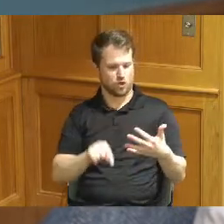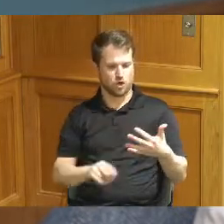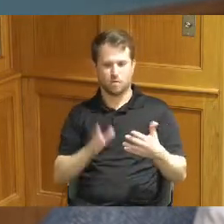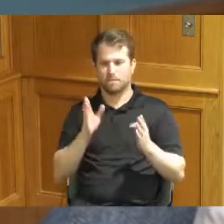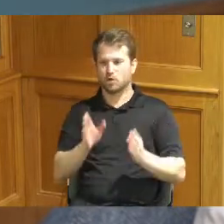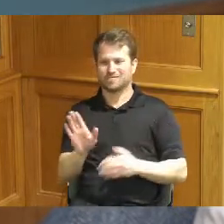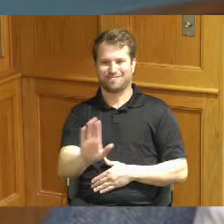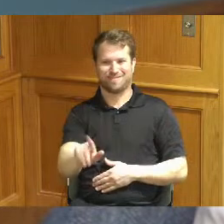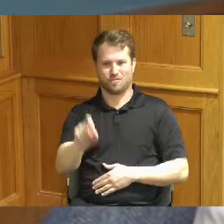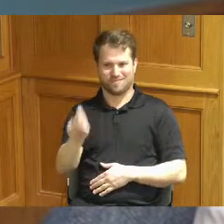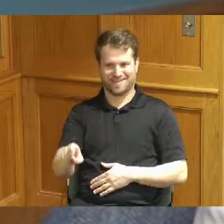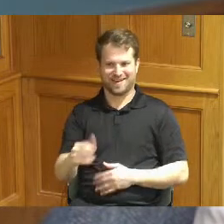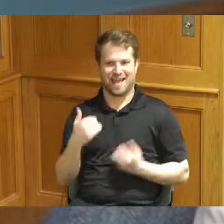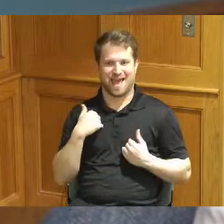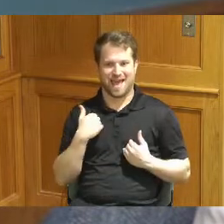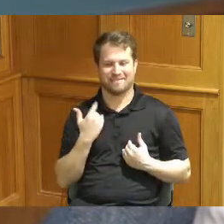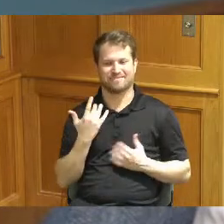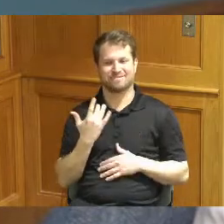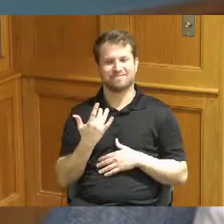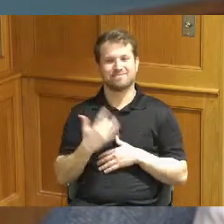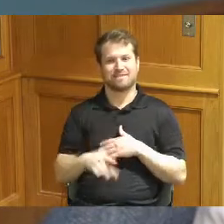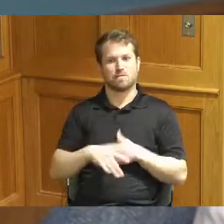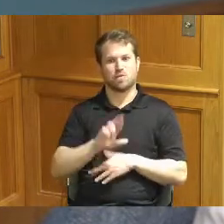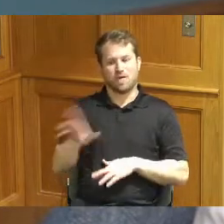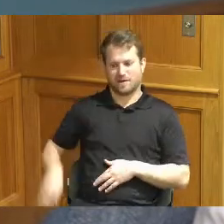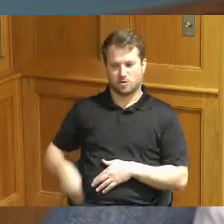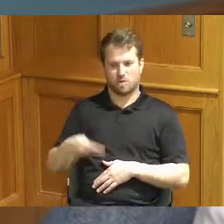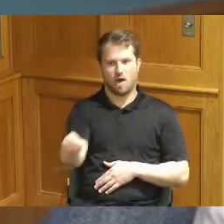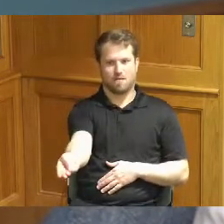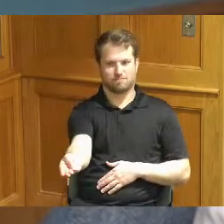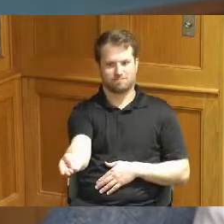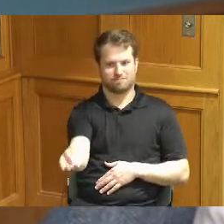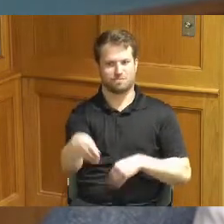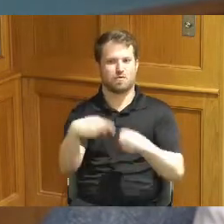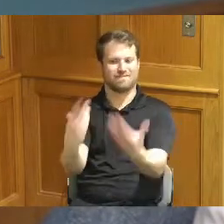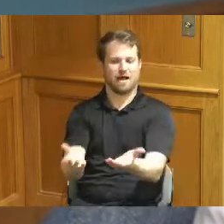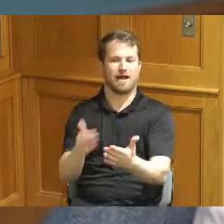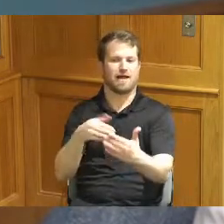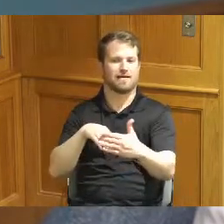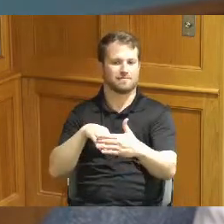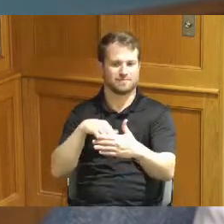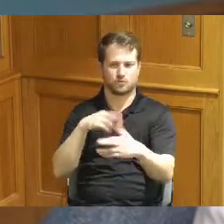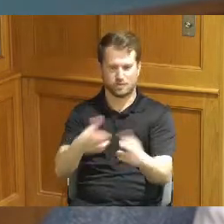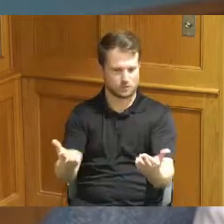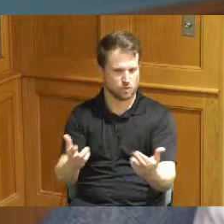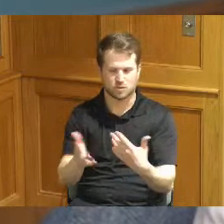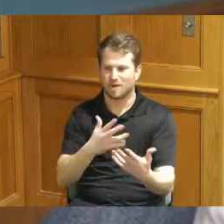is has indicated by Mr Finn it might not just be the homelessness you got something else we need